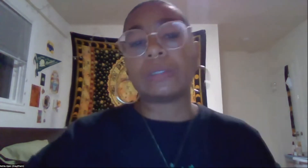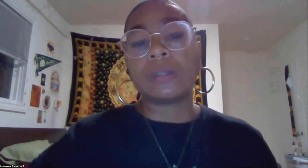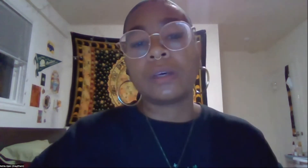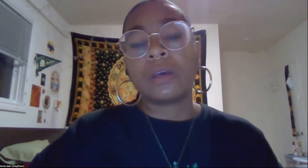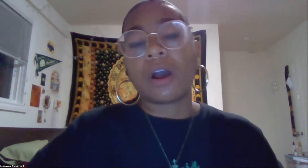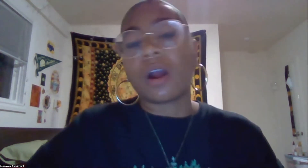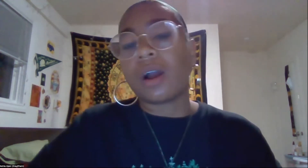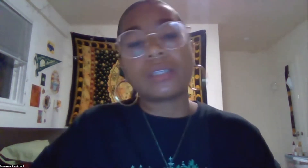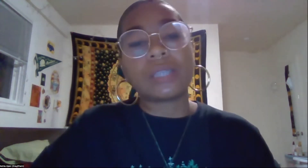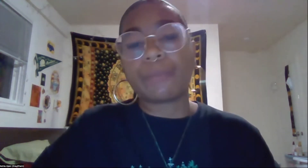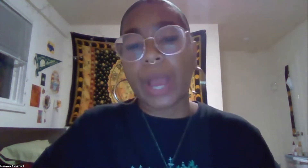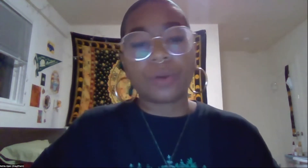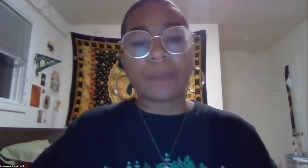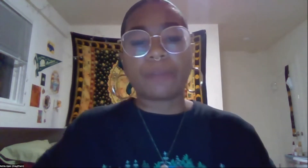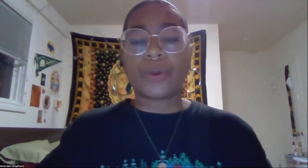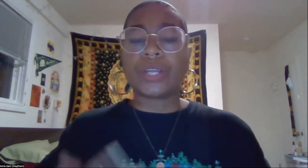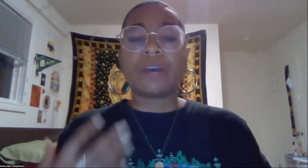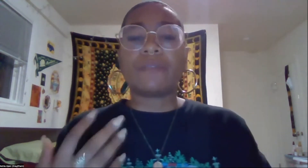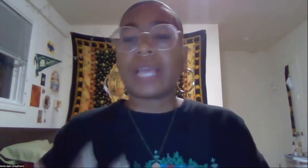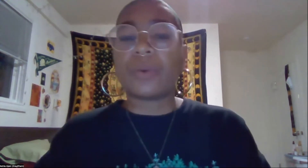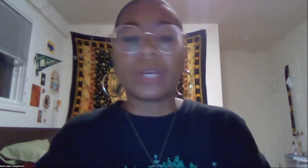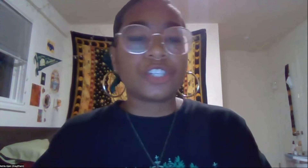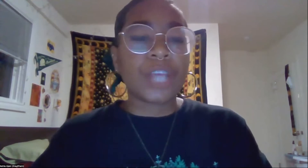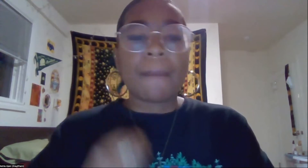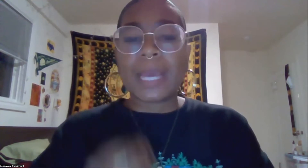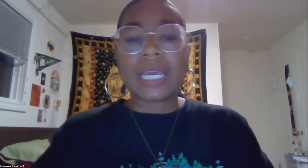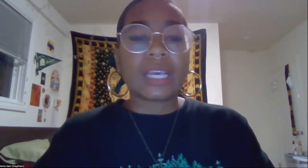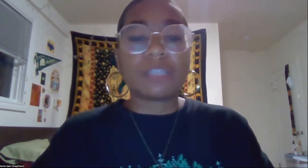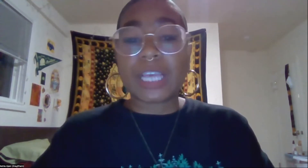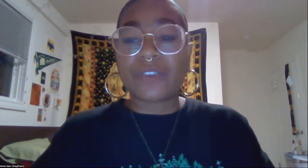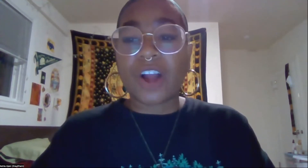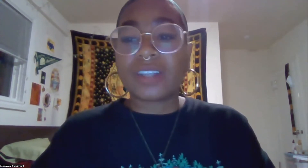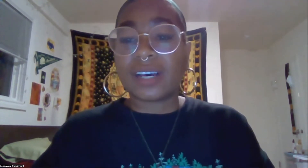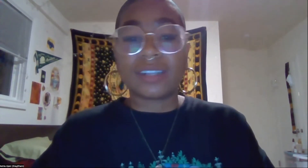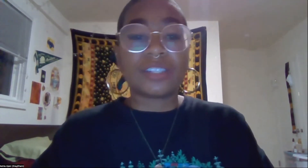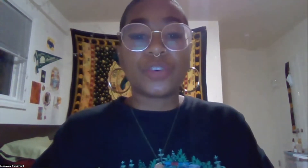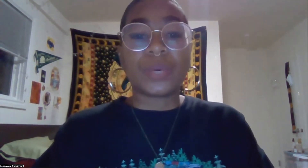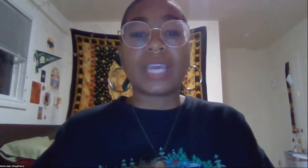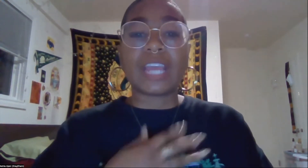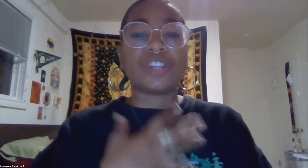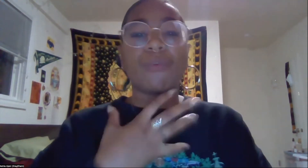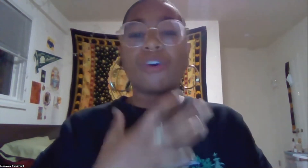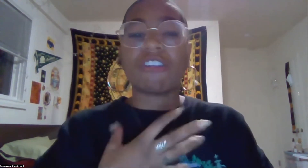Our hearts unbridled by the burden of language making space for our tongues to engage in more